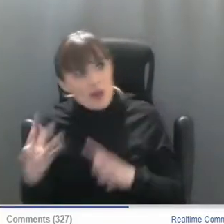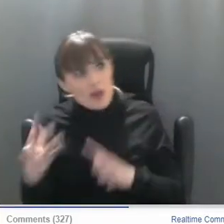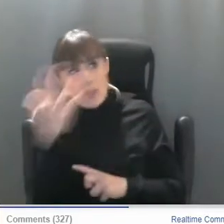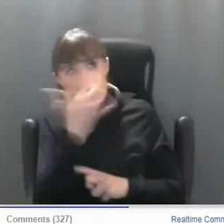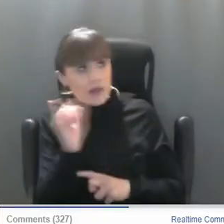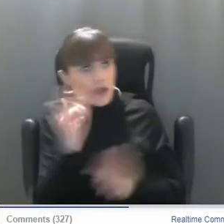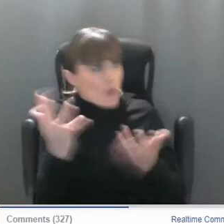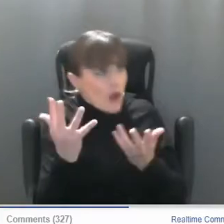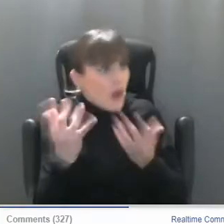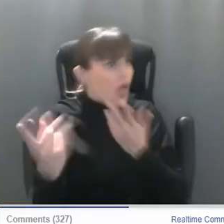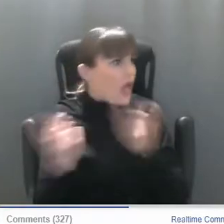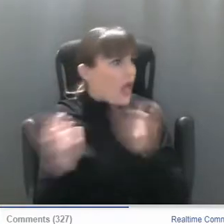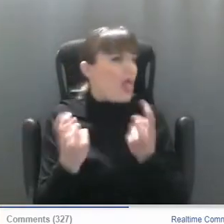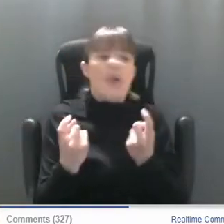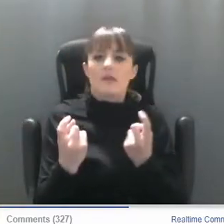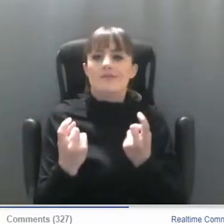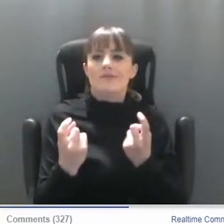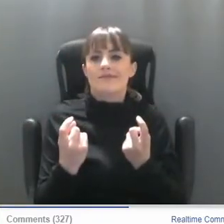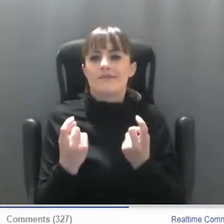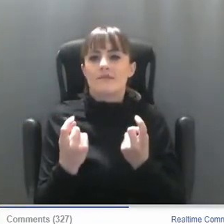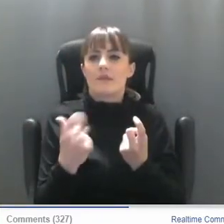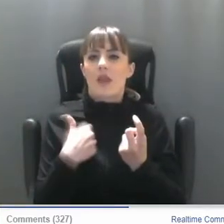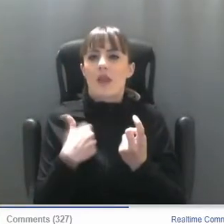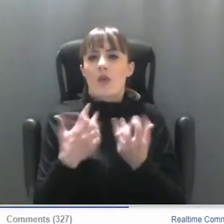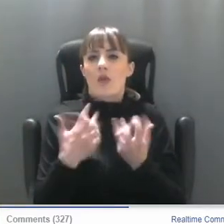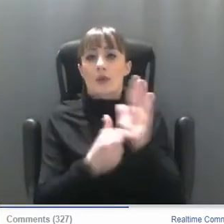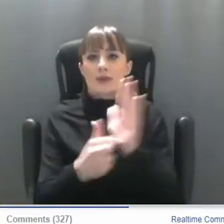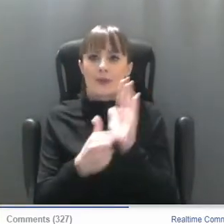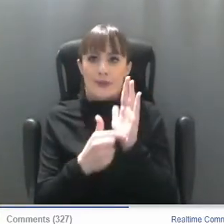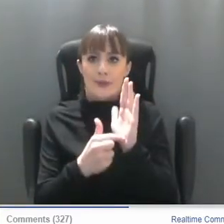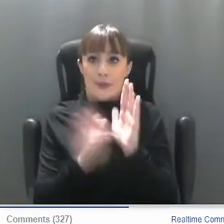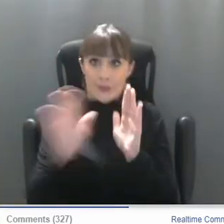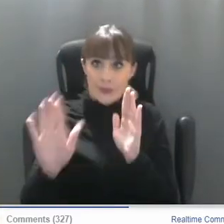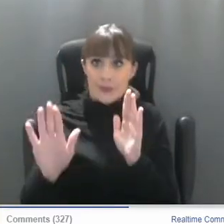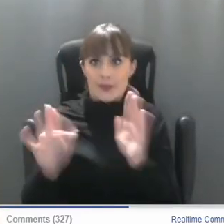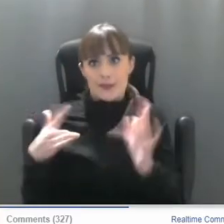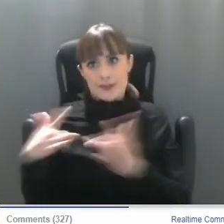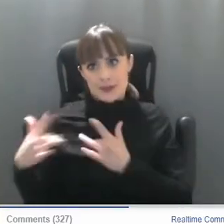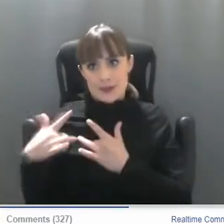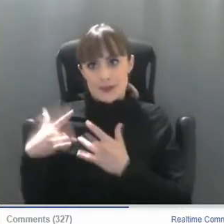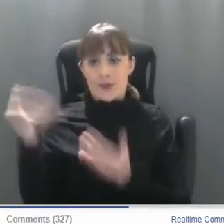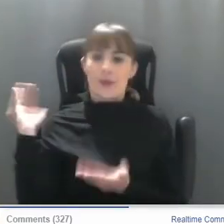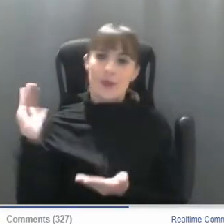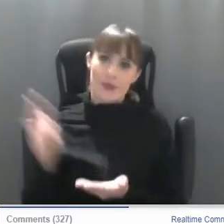thought this might kind of help ease concerns. Got construction going on over